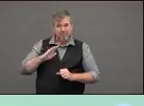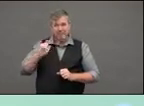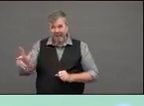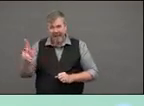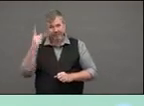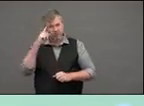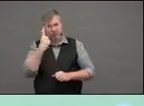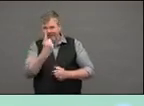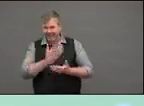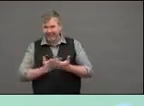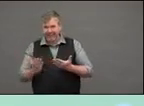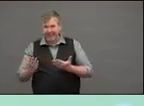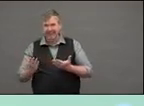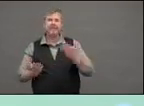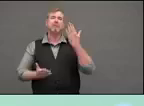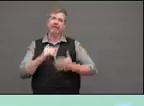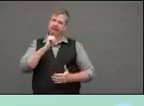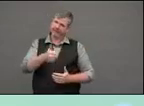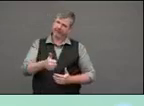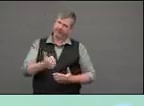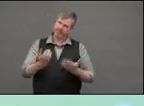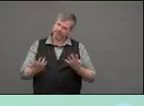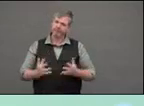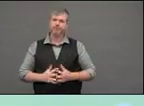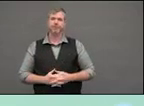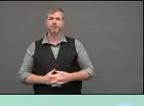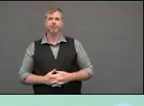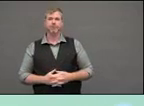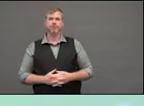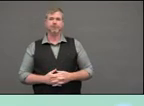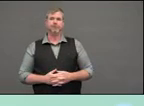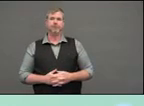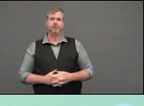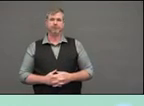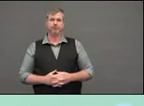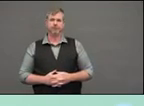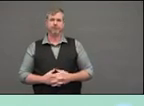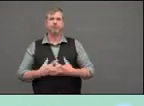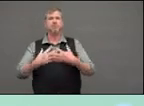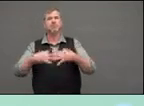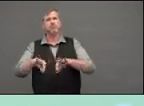probably not but you know just reduce your exposure as much as possible